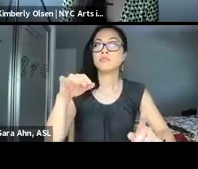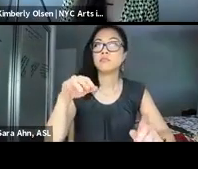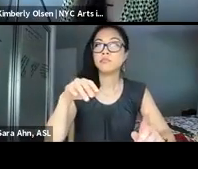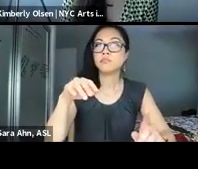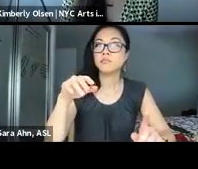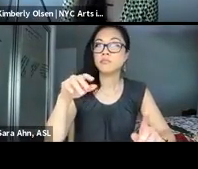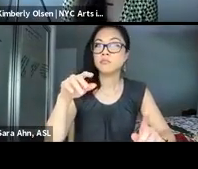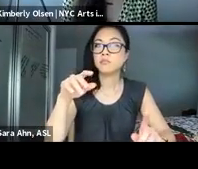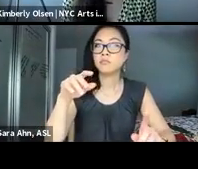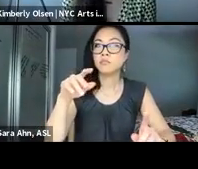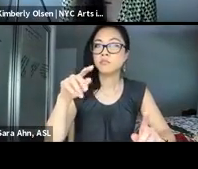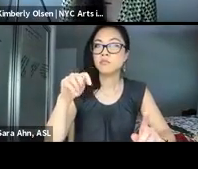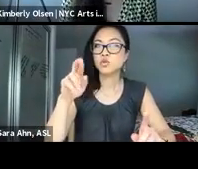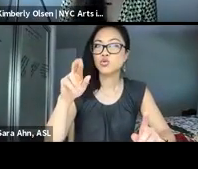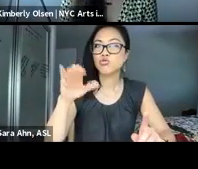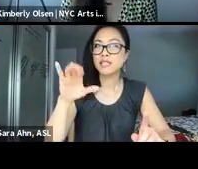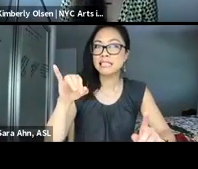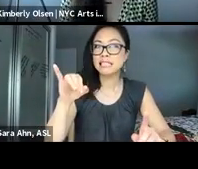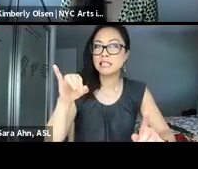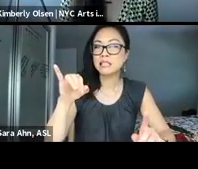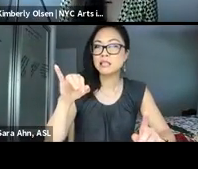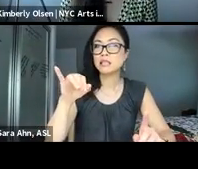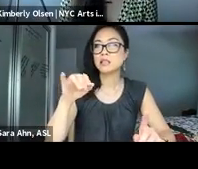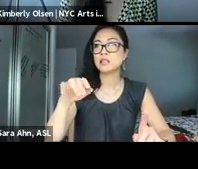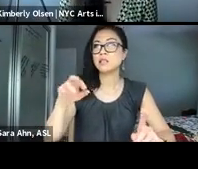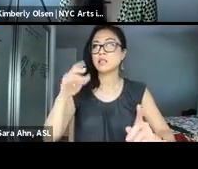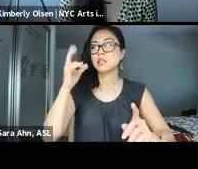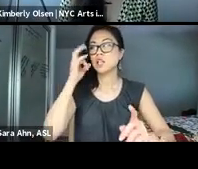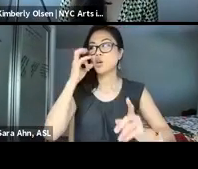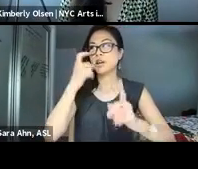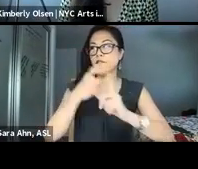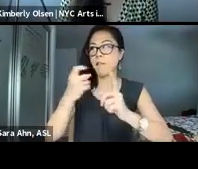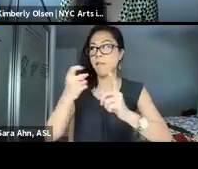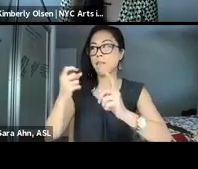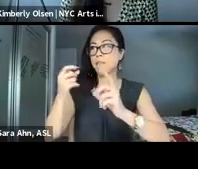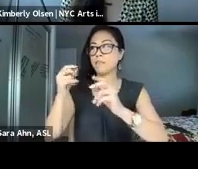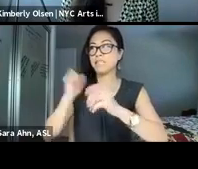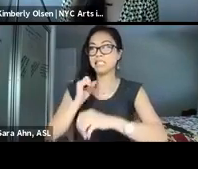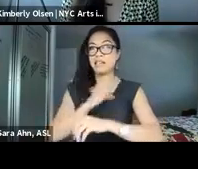so what can we do in that regard? Can we continue to offer online programming even if schools